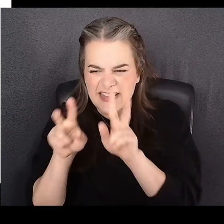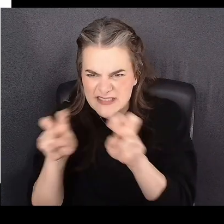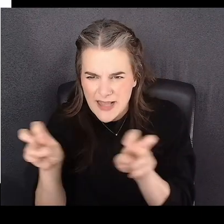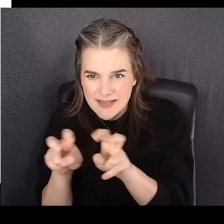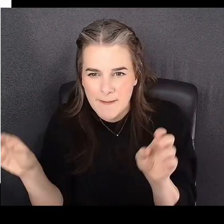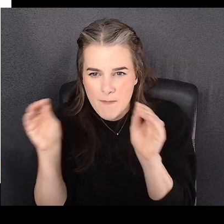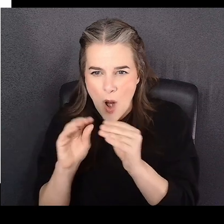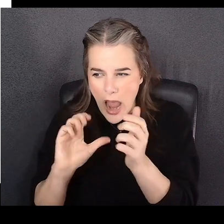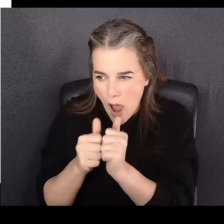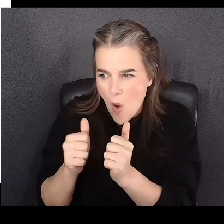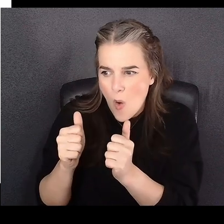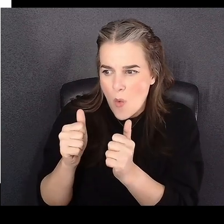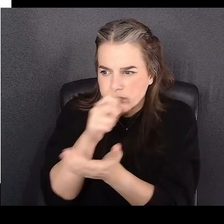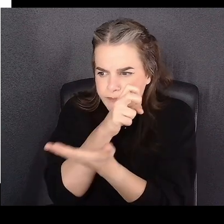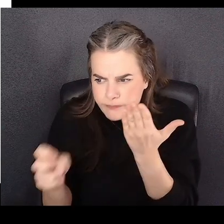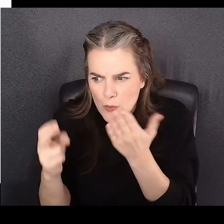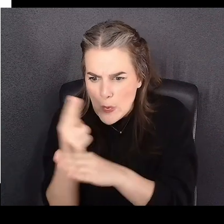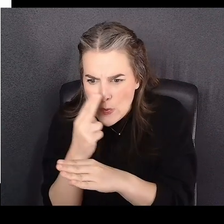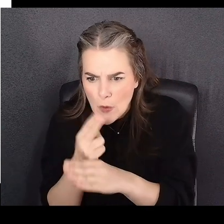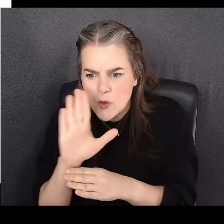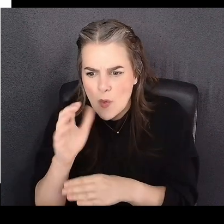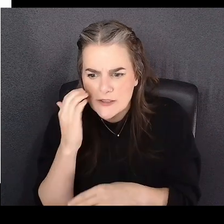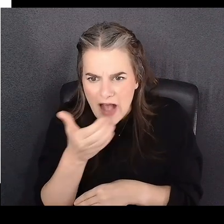your device, or how to use your device to do things that